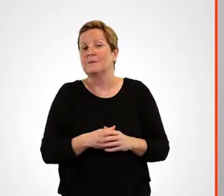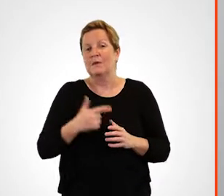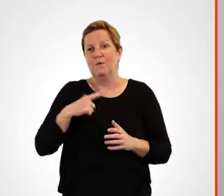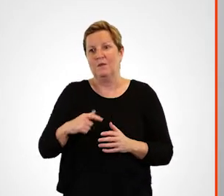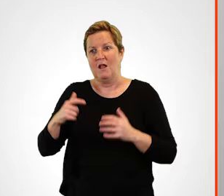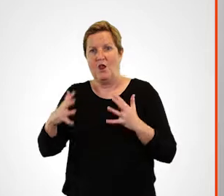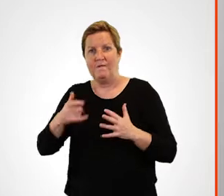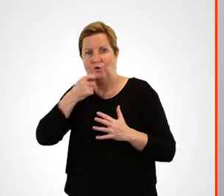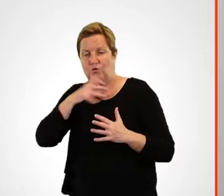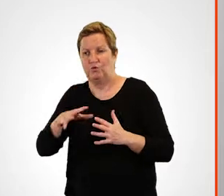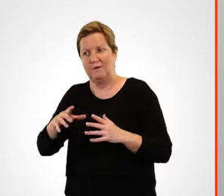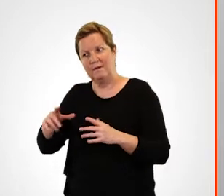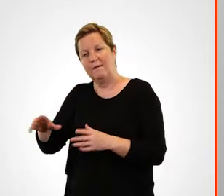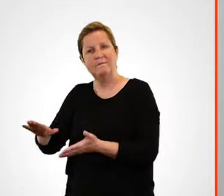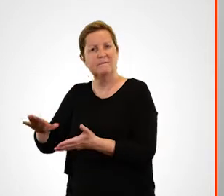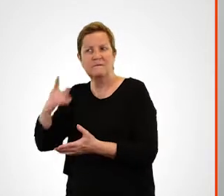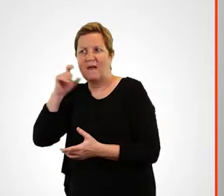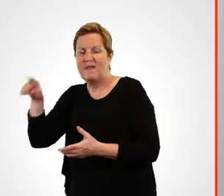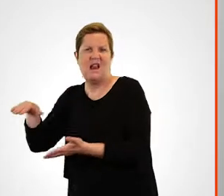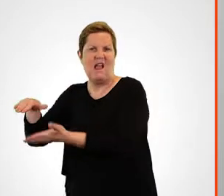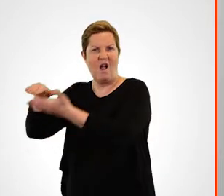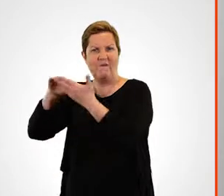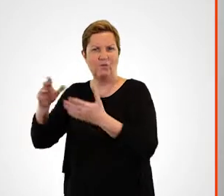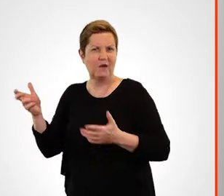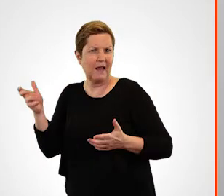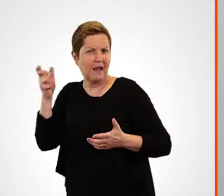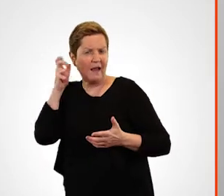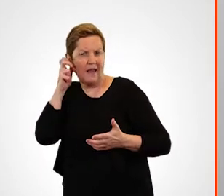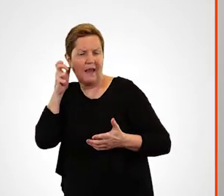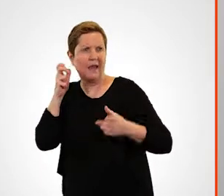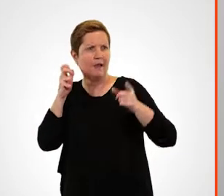that a lot of children find very helpful in learning to decode words.